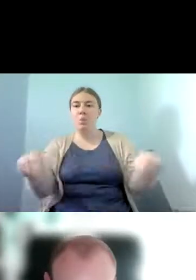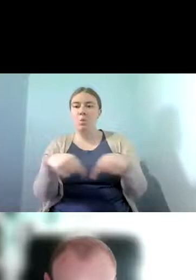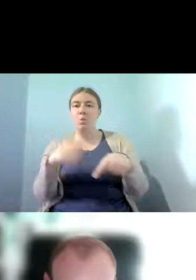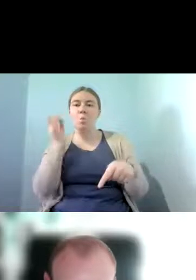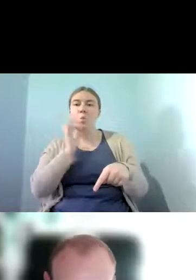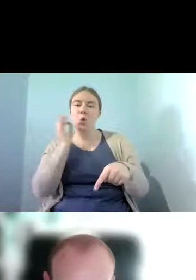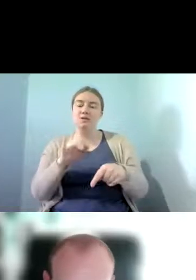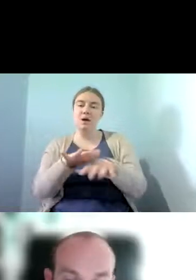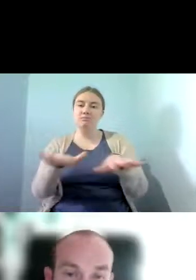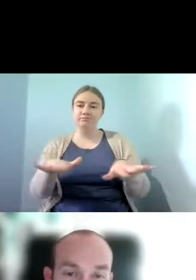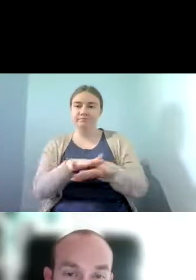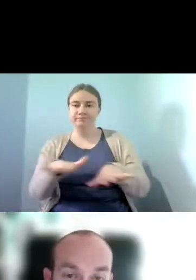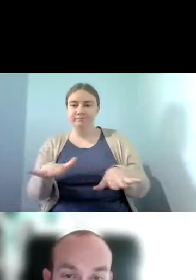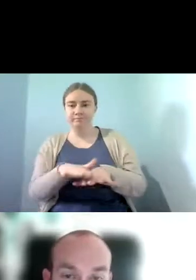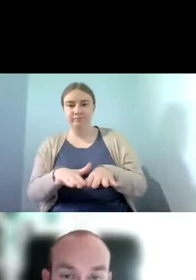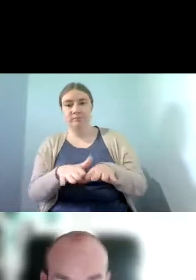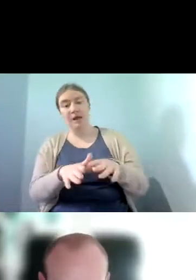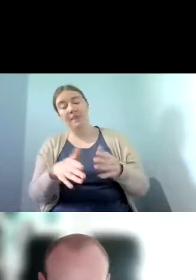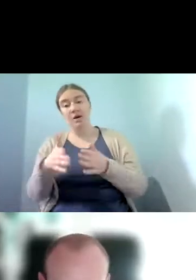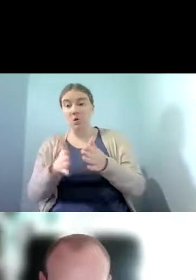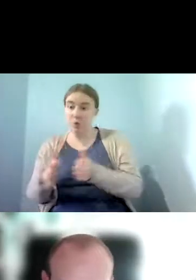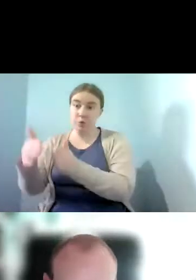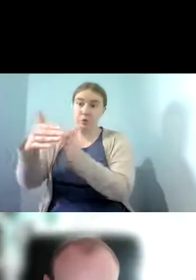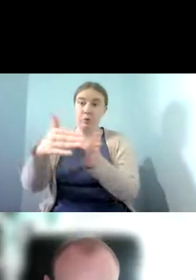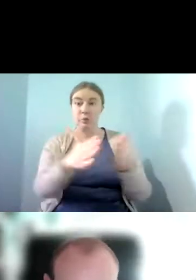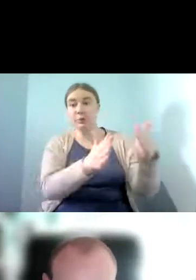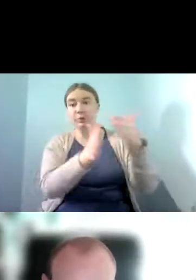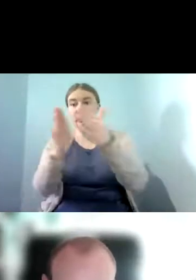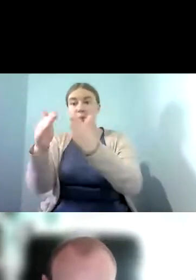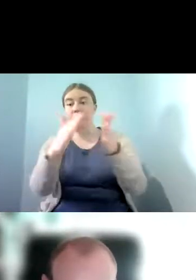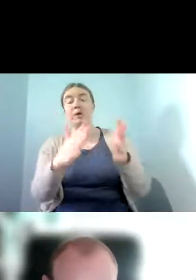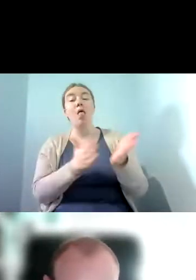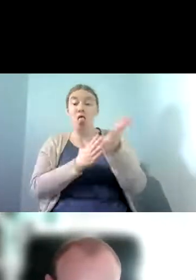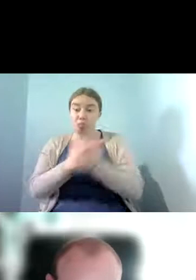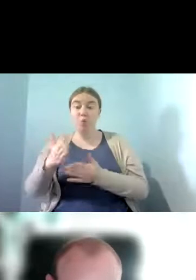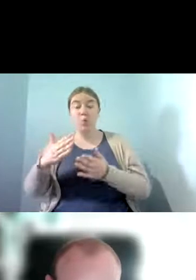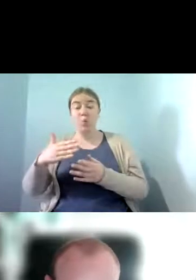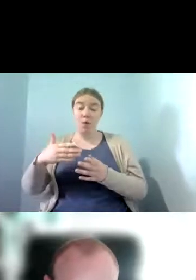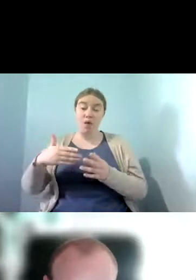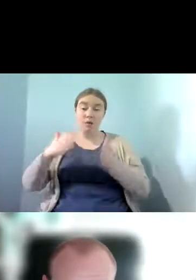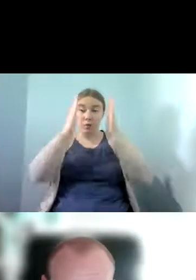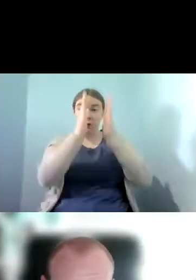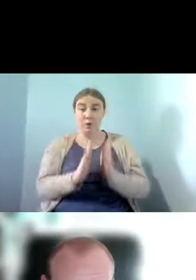and the and the process repeats as as it passes down through the fish pass the flow of water